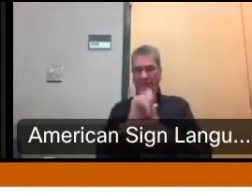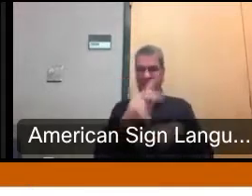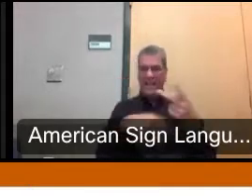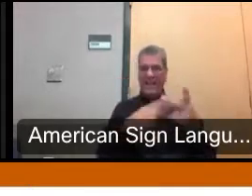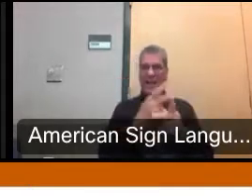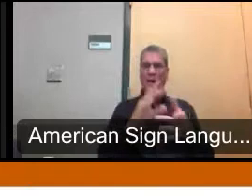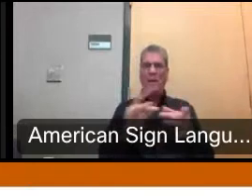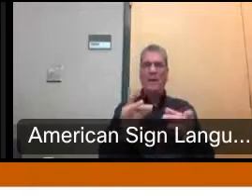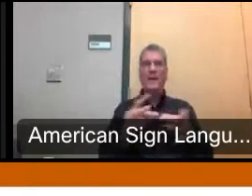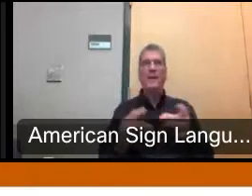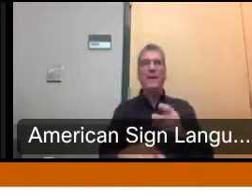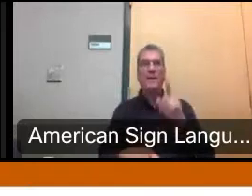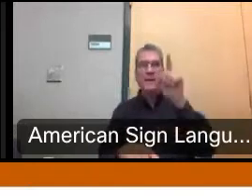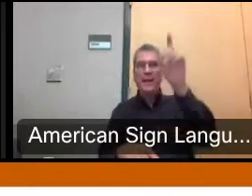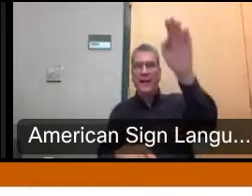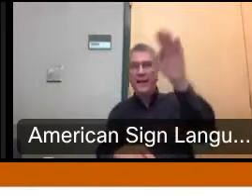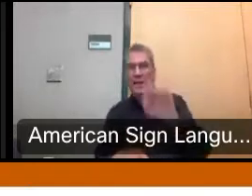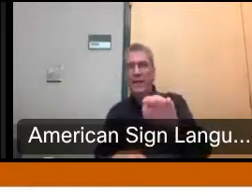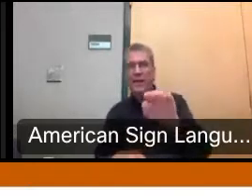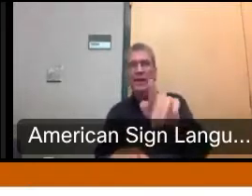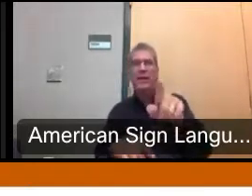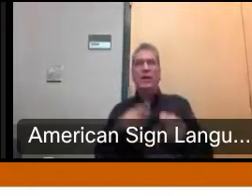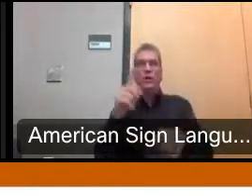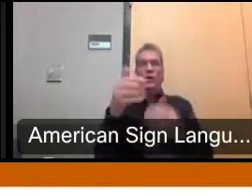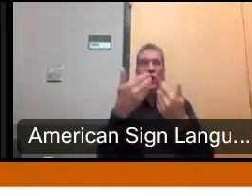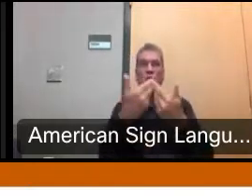This 1 says, don't lose your, you might lose your keys, but don't lose trust. Um, we were